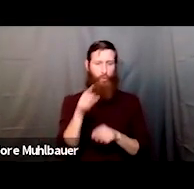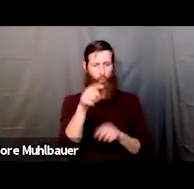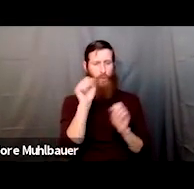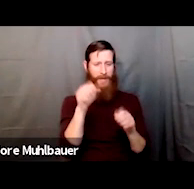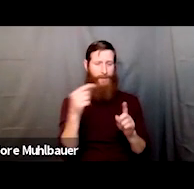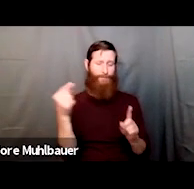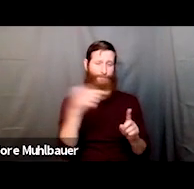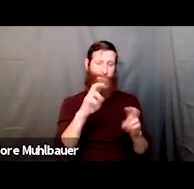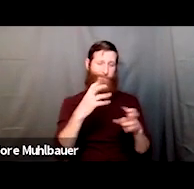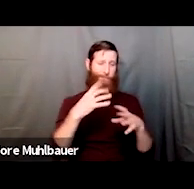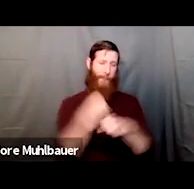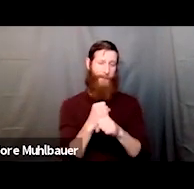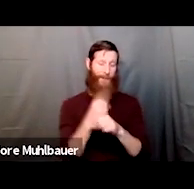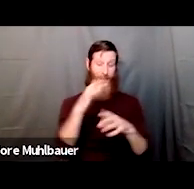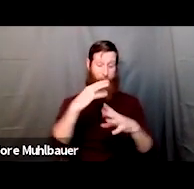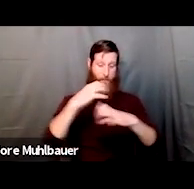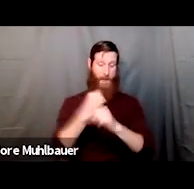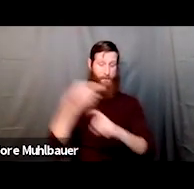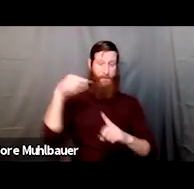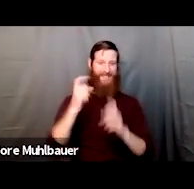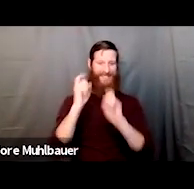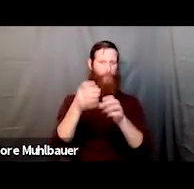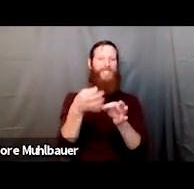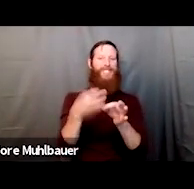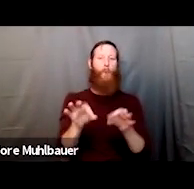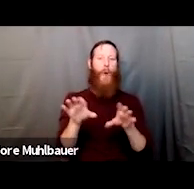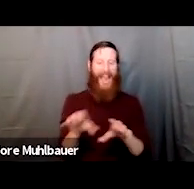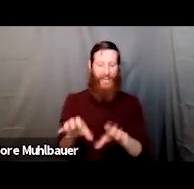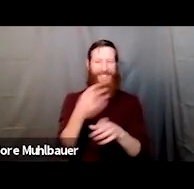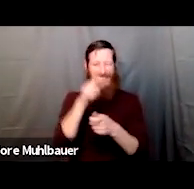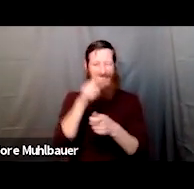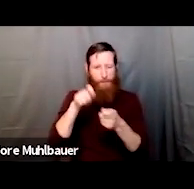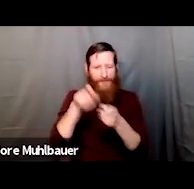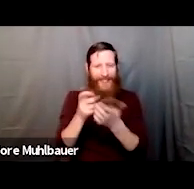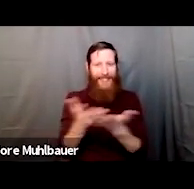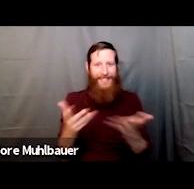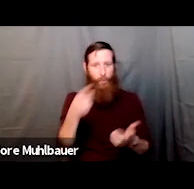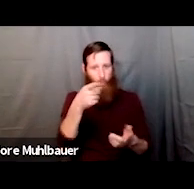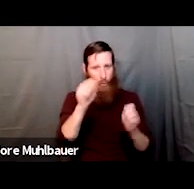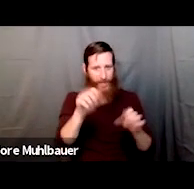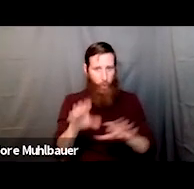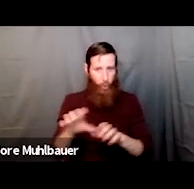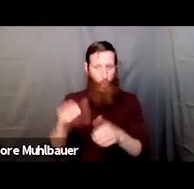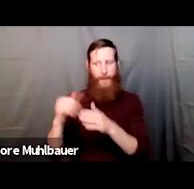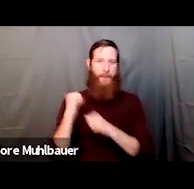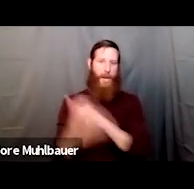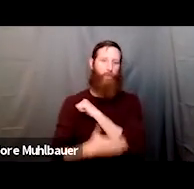The bottom line will give you simple actions and specific things you might choose to do in the backcountry.